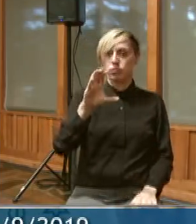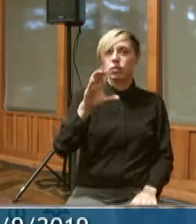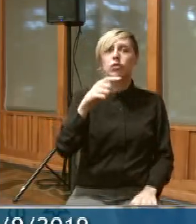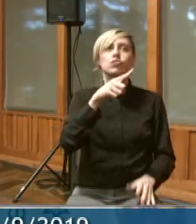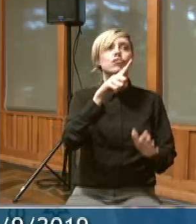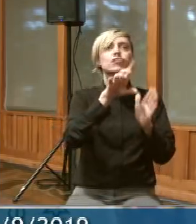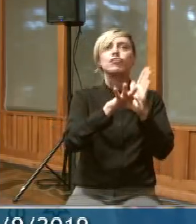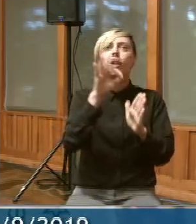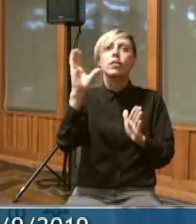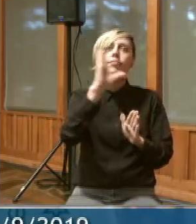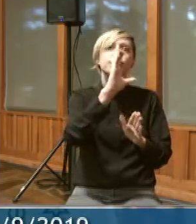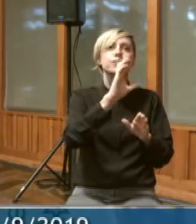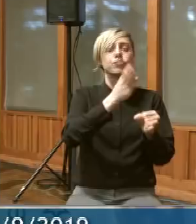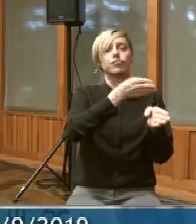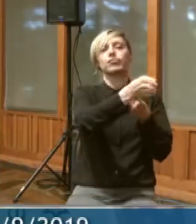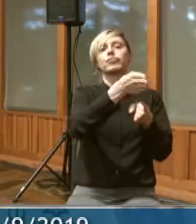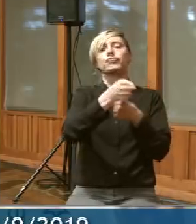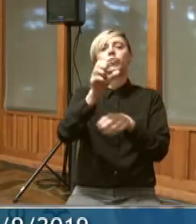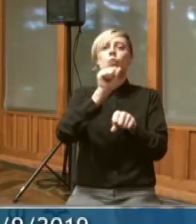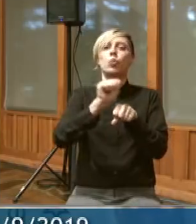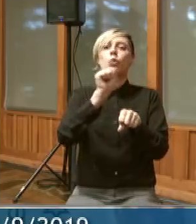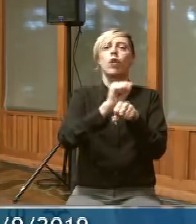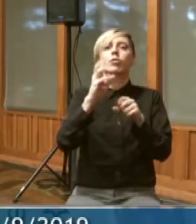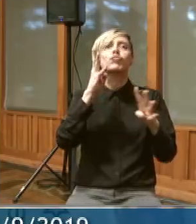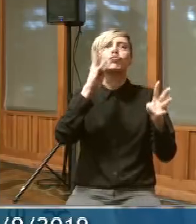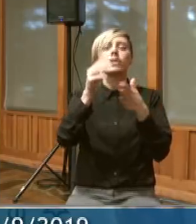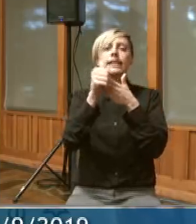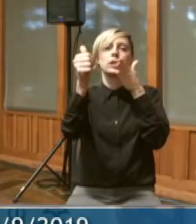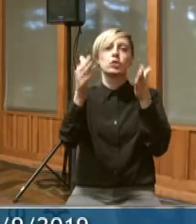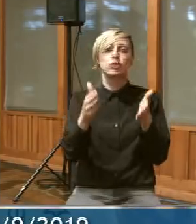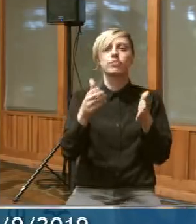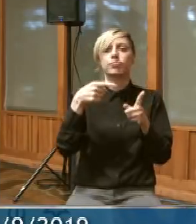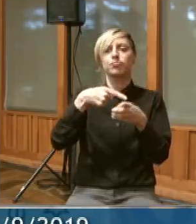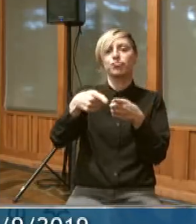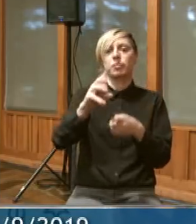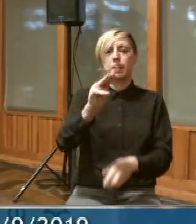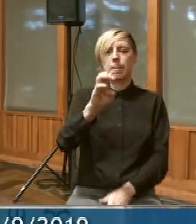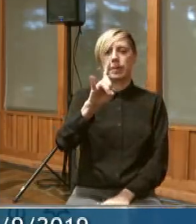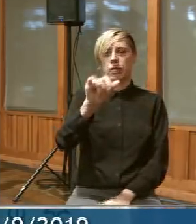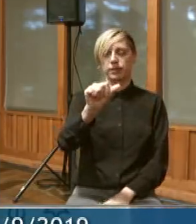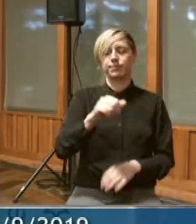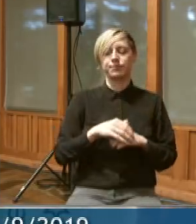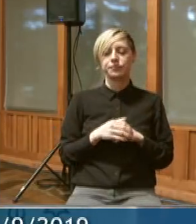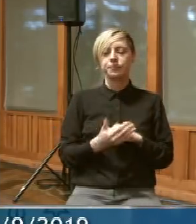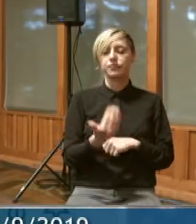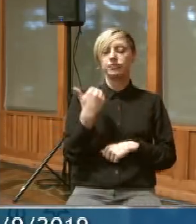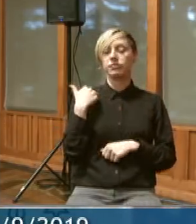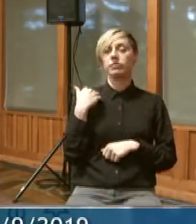WORK FORCE DEVELOPMENT NONPROFIT FOCUSED ON SUPPORTING WOMEN, ESPECIALLY OF COLOR, TO FIND SUSTANABLE CAREERS AS CREATIVE